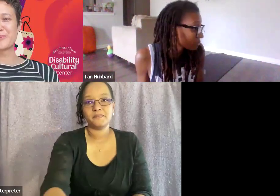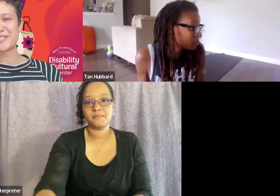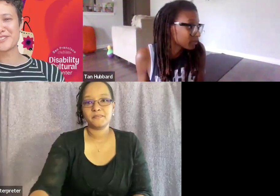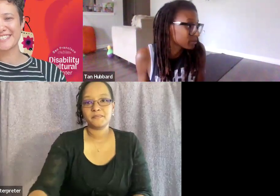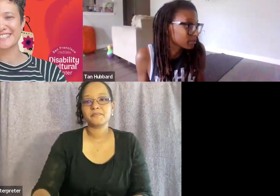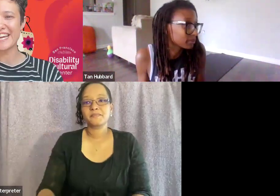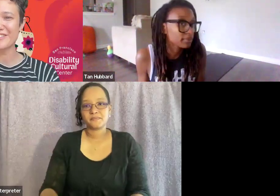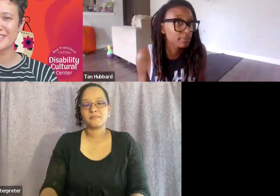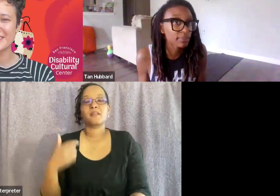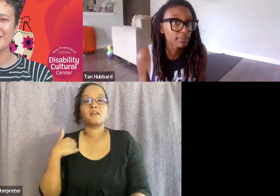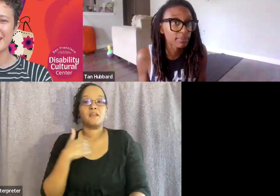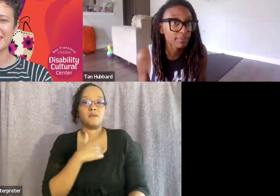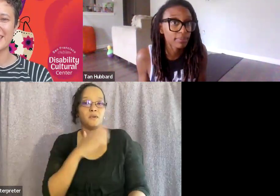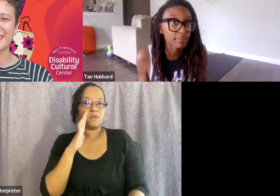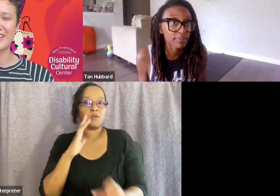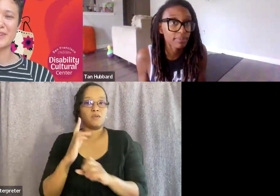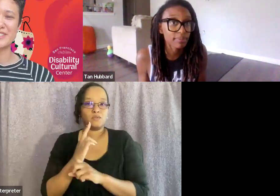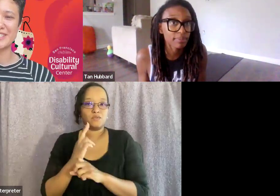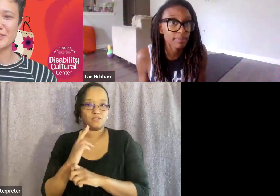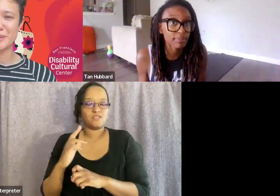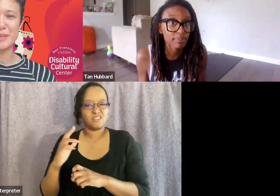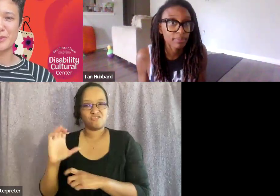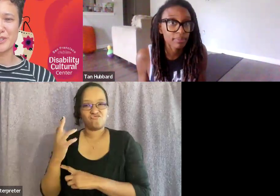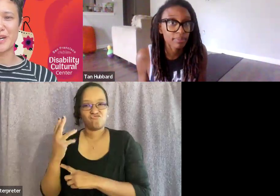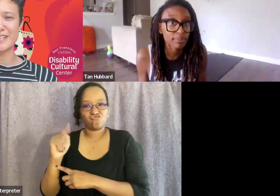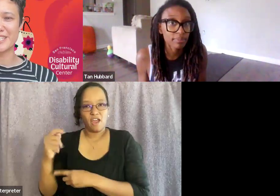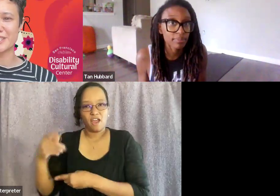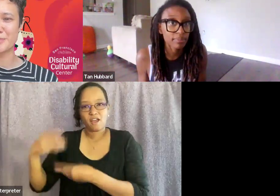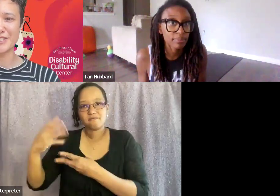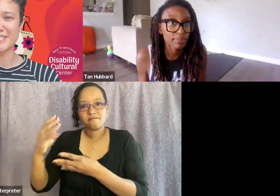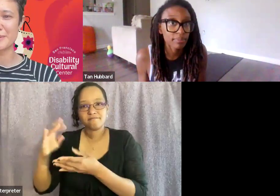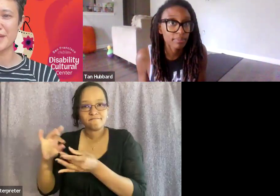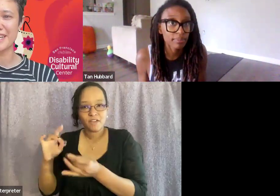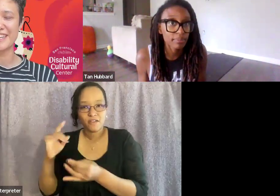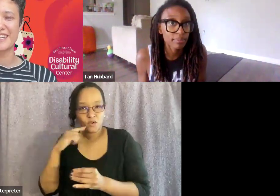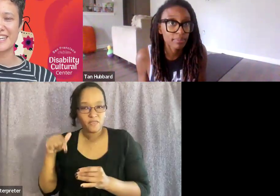We will be using the chat for this event, as we know some people require it to participate.